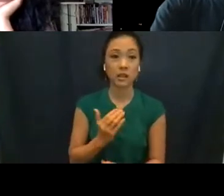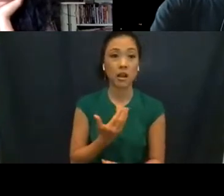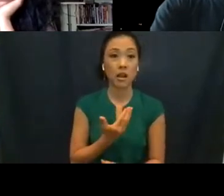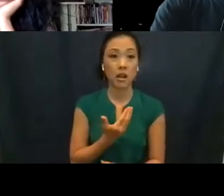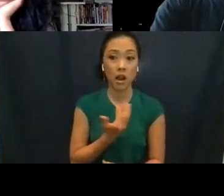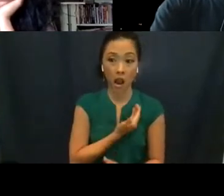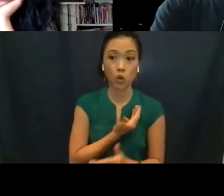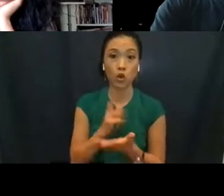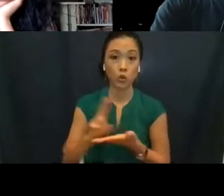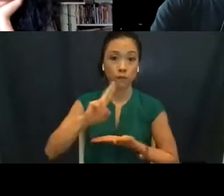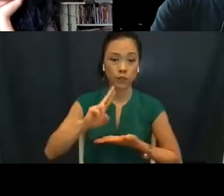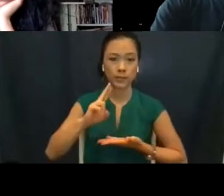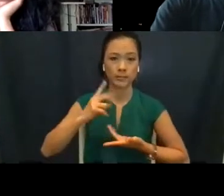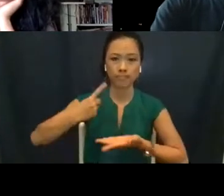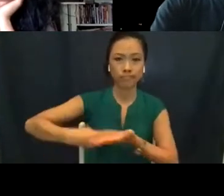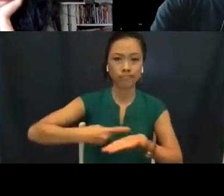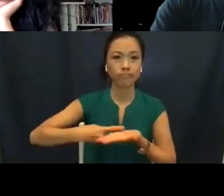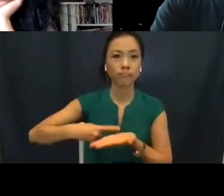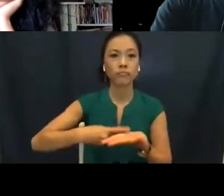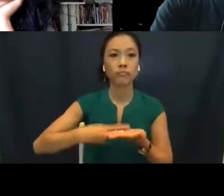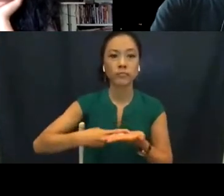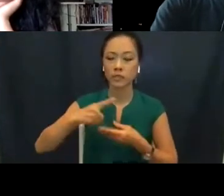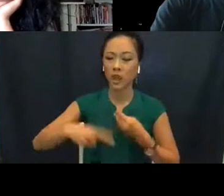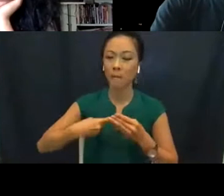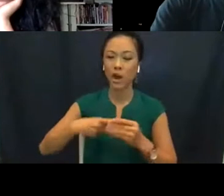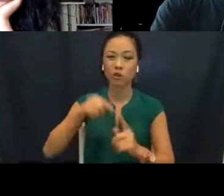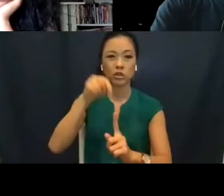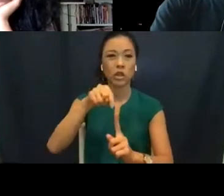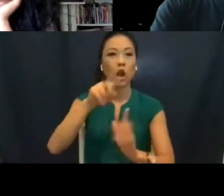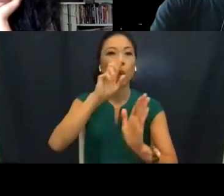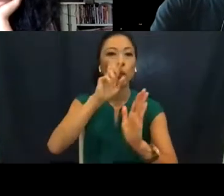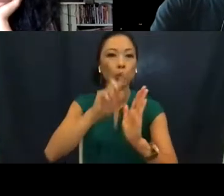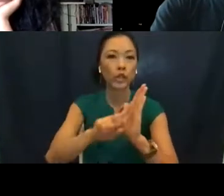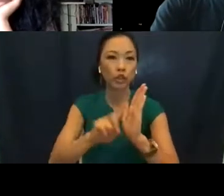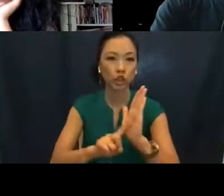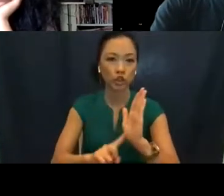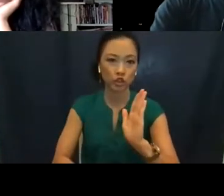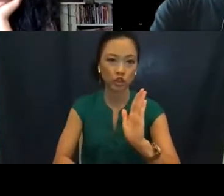the work as research, which we have always done, but doubling down and universities are